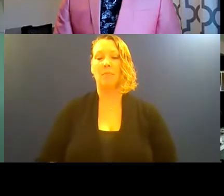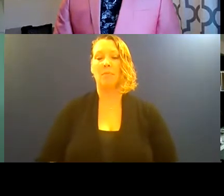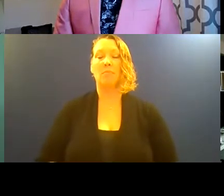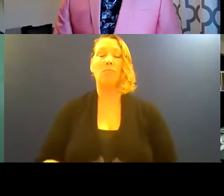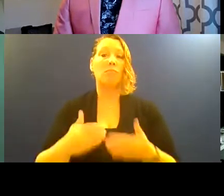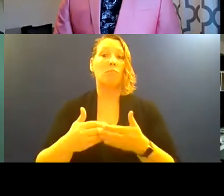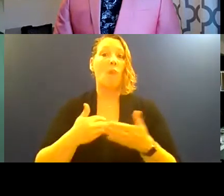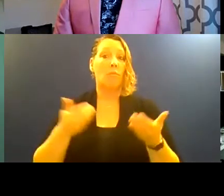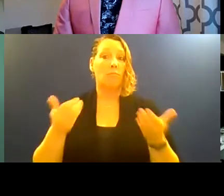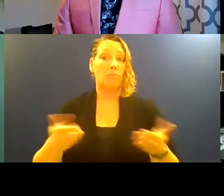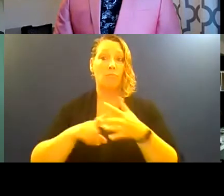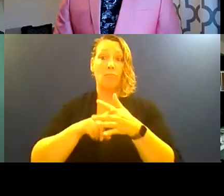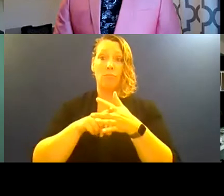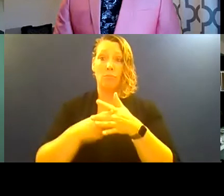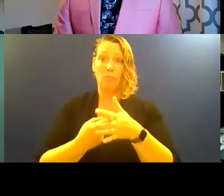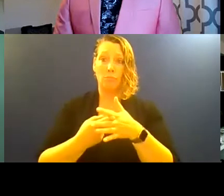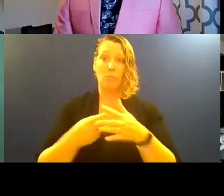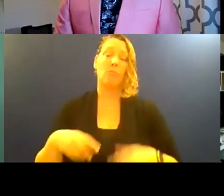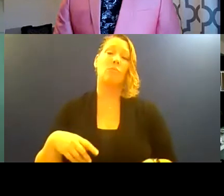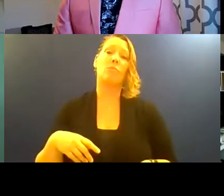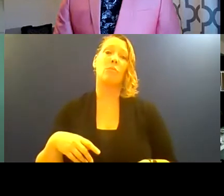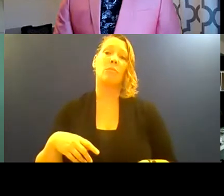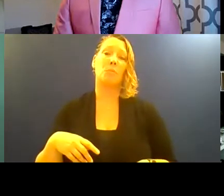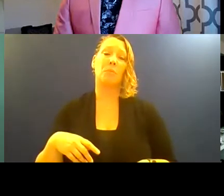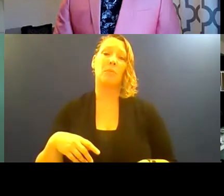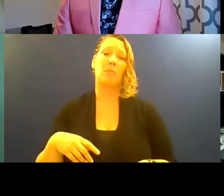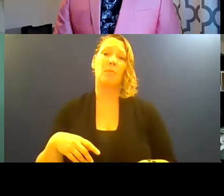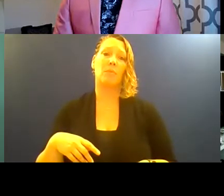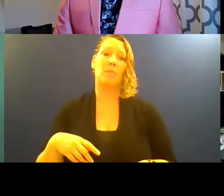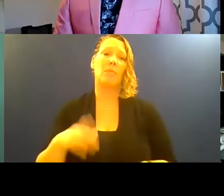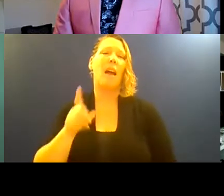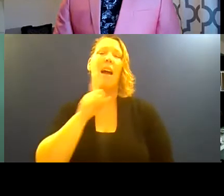So before we start, want to give some